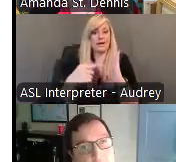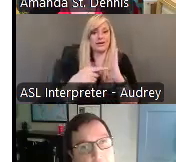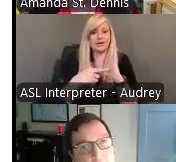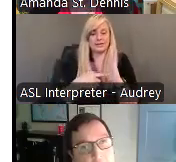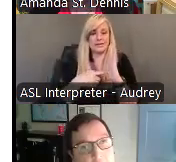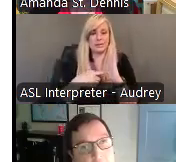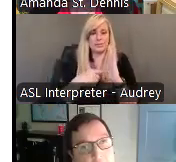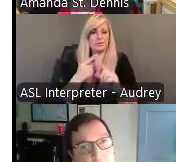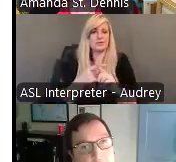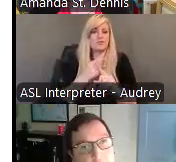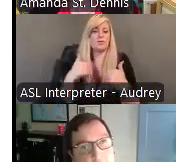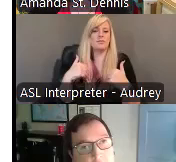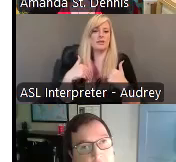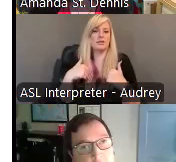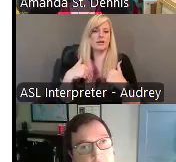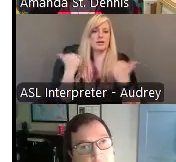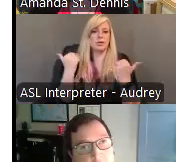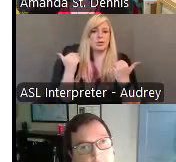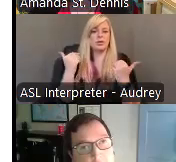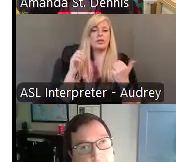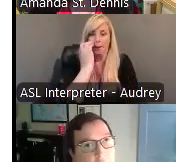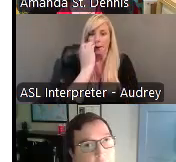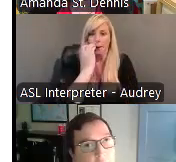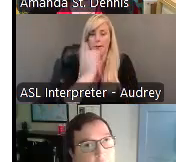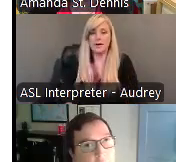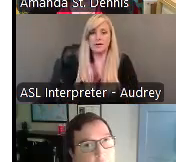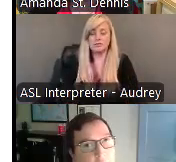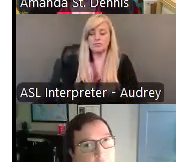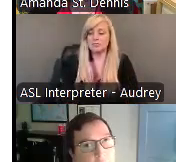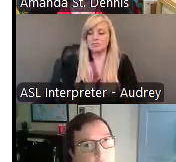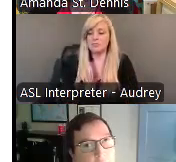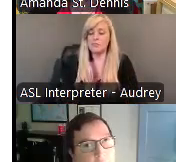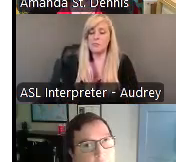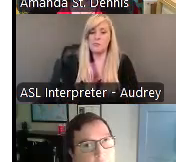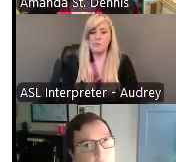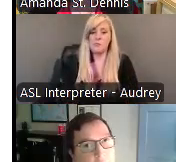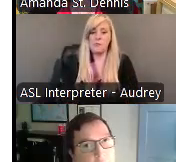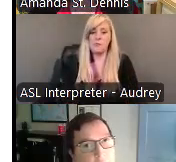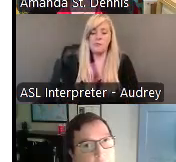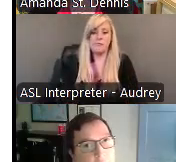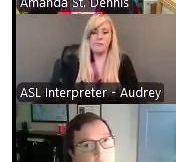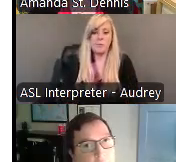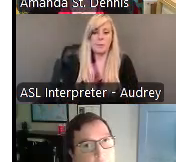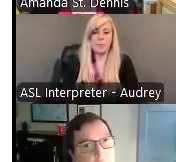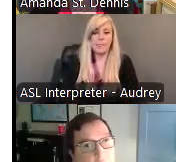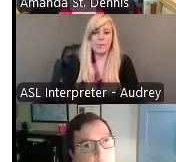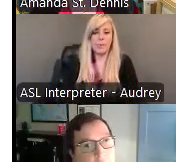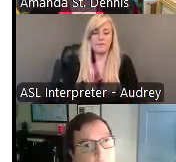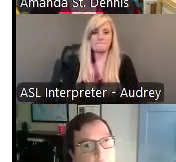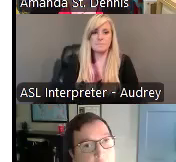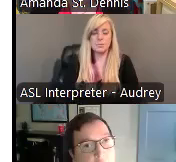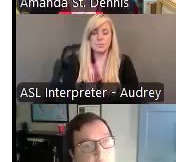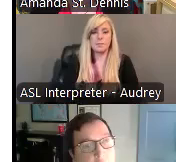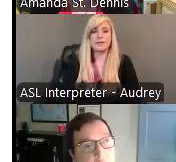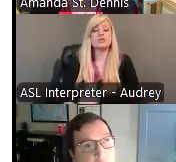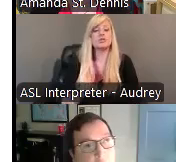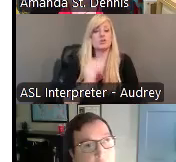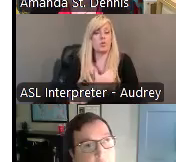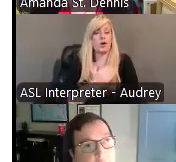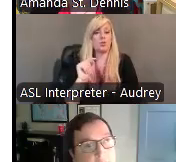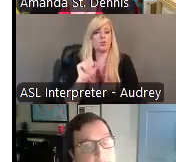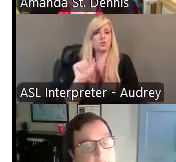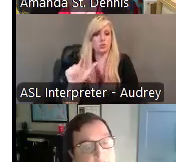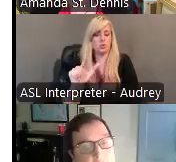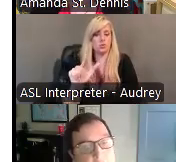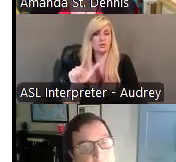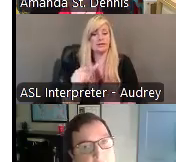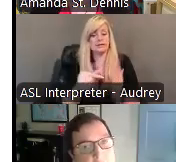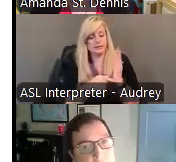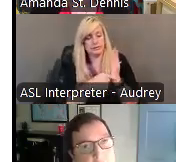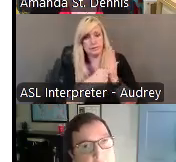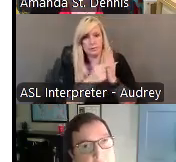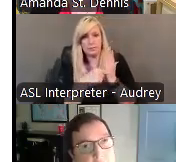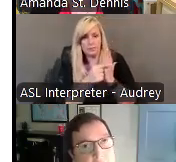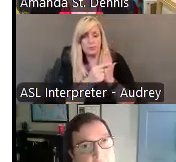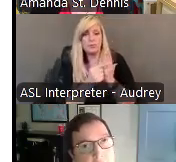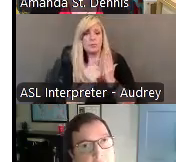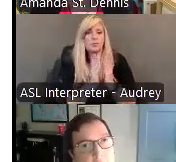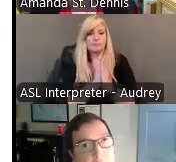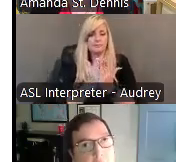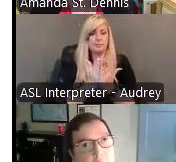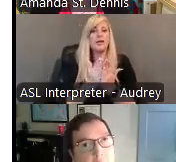Engagement and Research Project. So our tool, as I stated, is a booklet that we hope to use